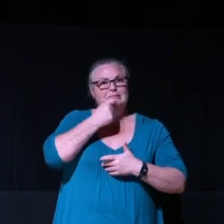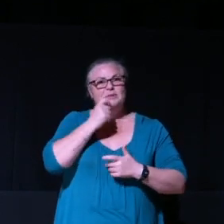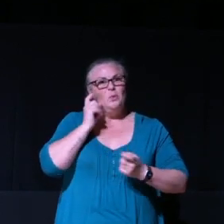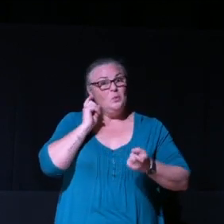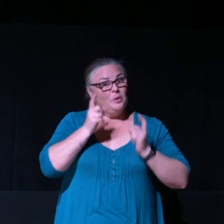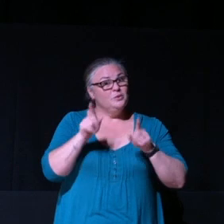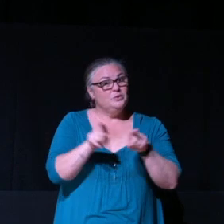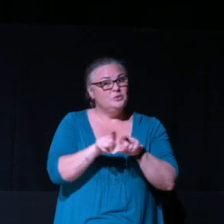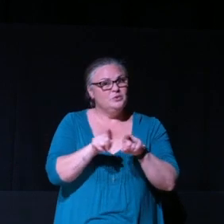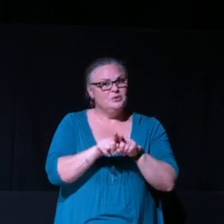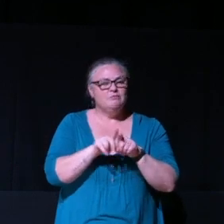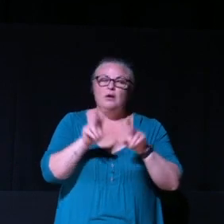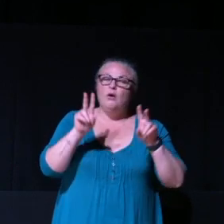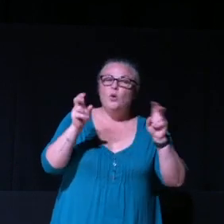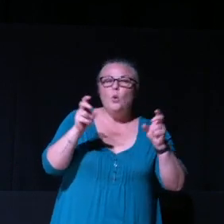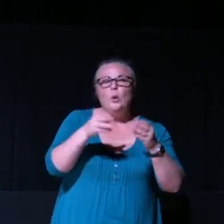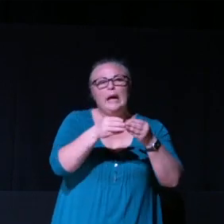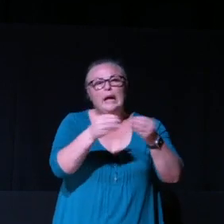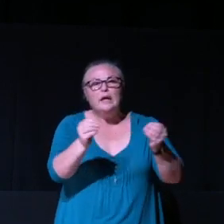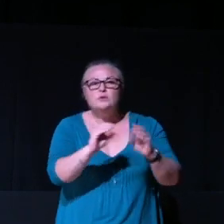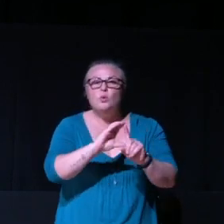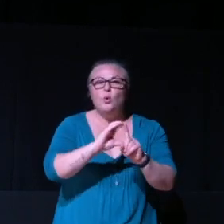else but some pressure that you're feeling that artists face